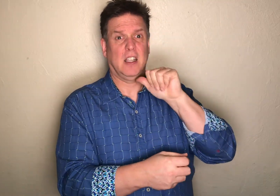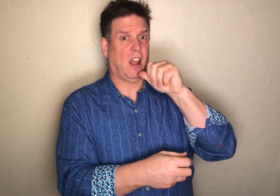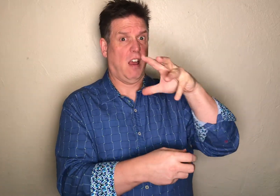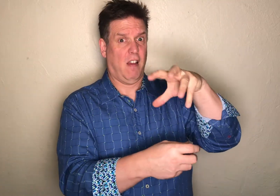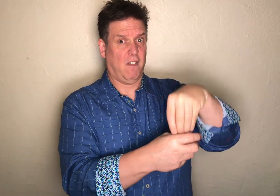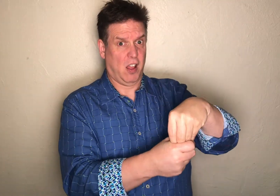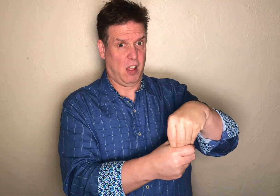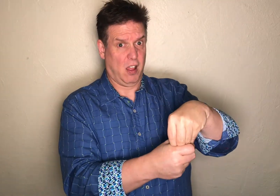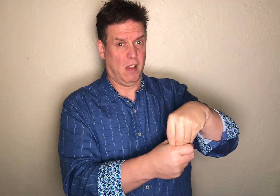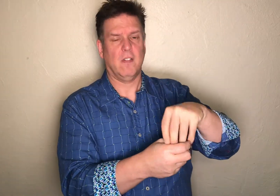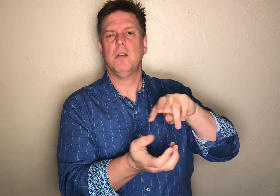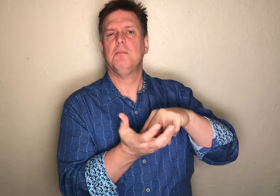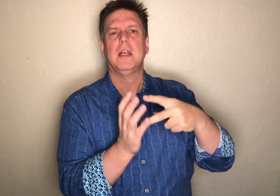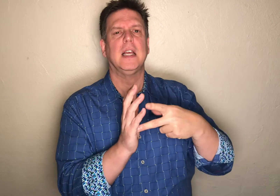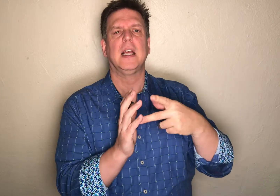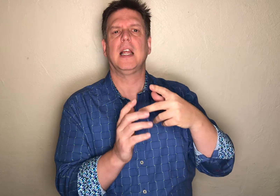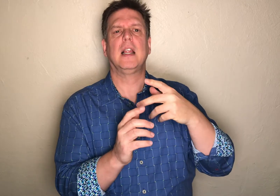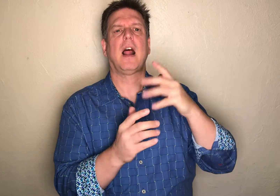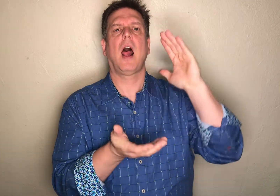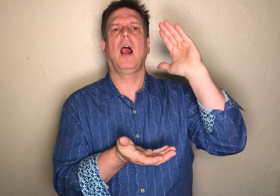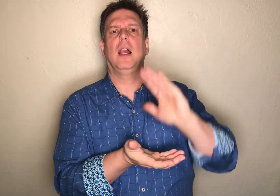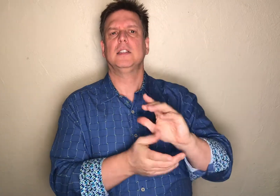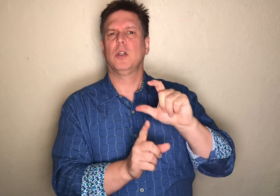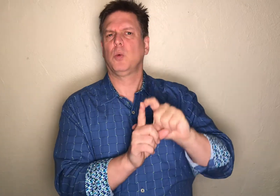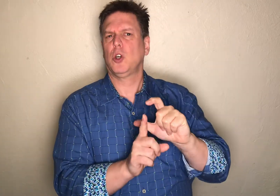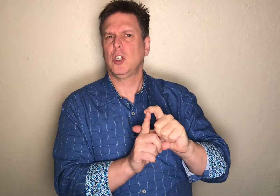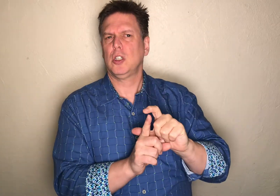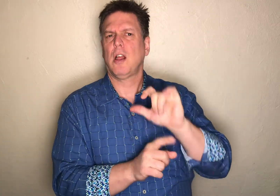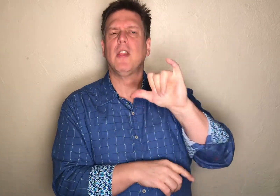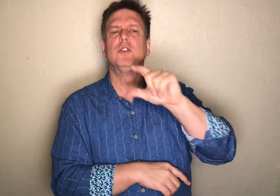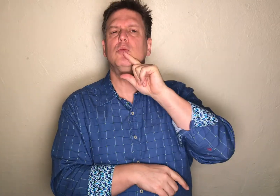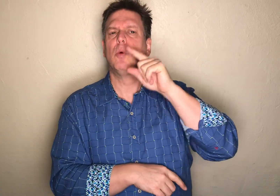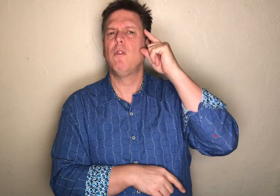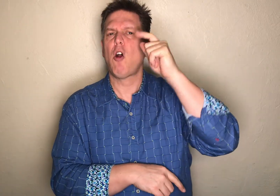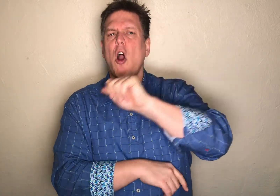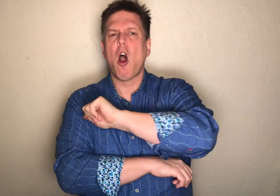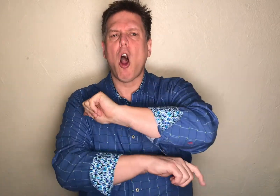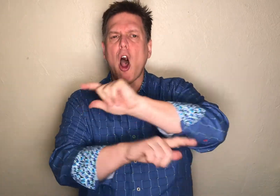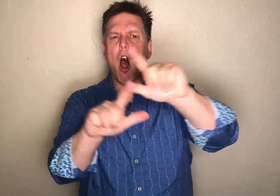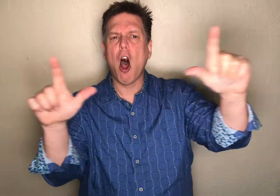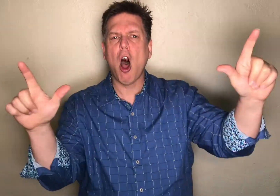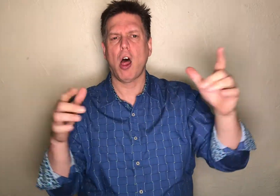involved and if people aren't involved in a field they have less words for that